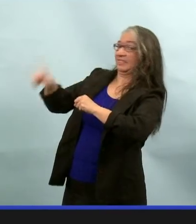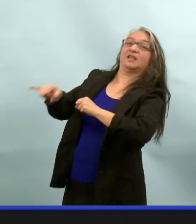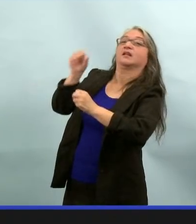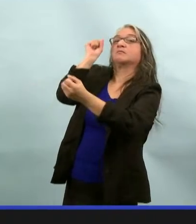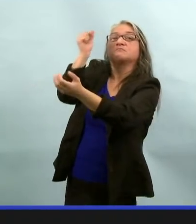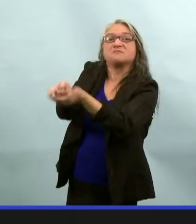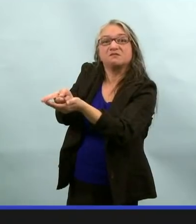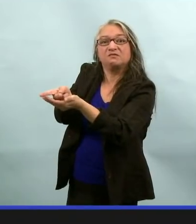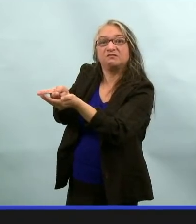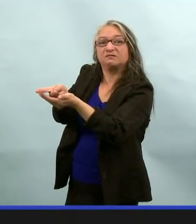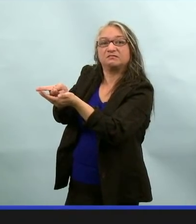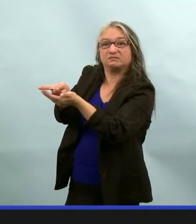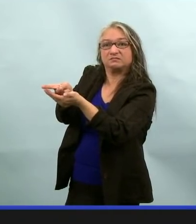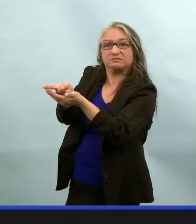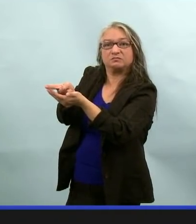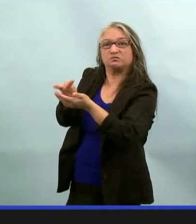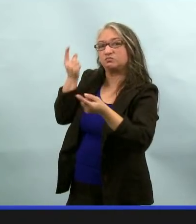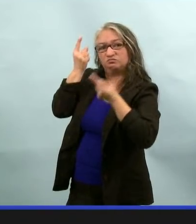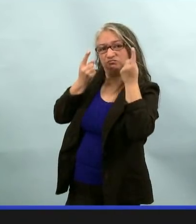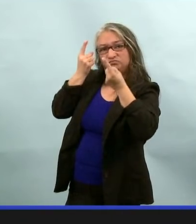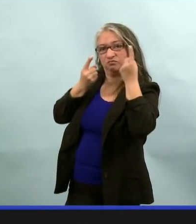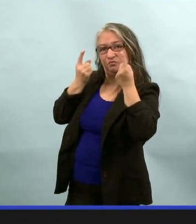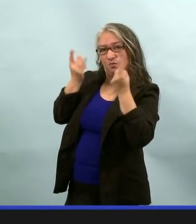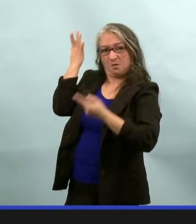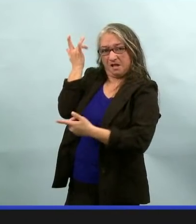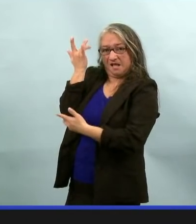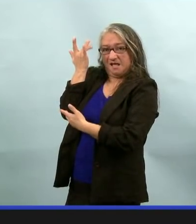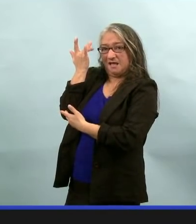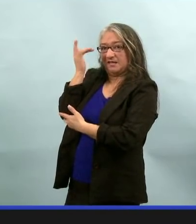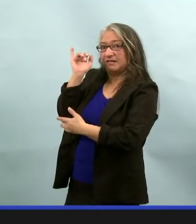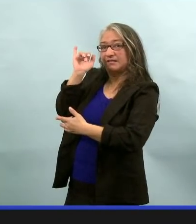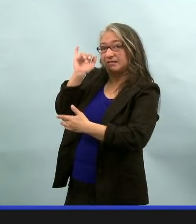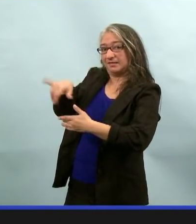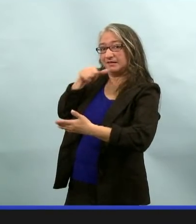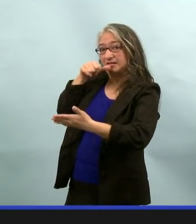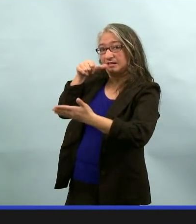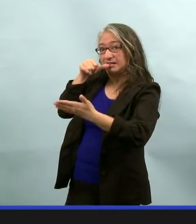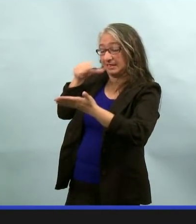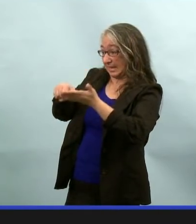uh these exemption letters and notices or have become so difficult to come by